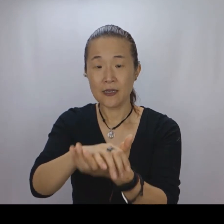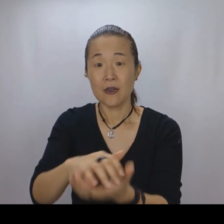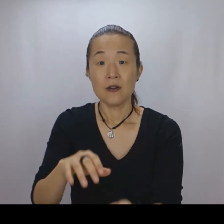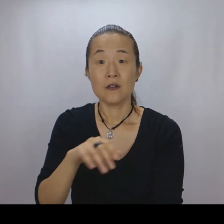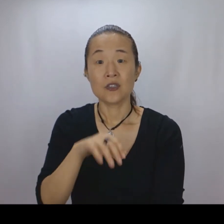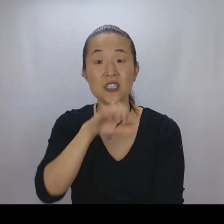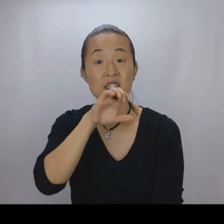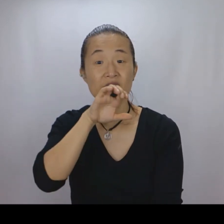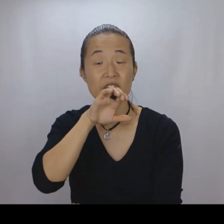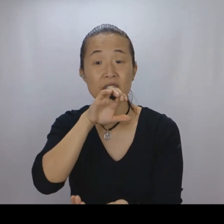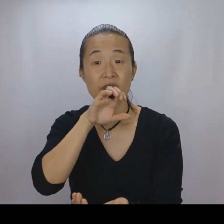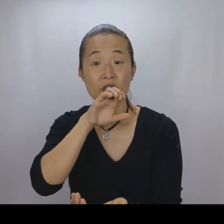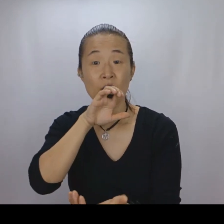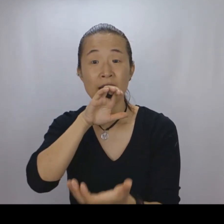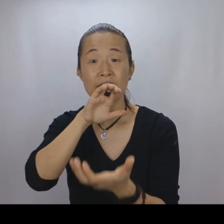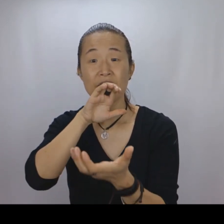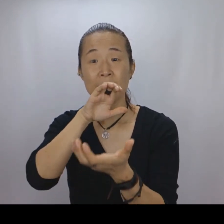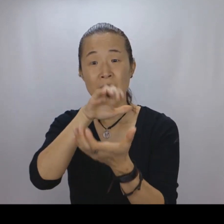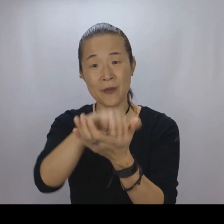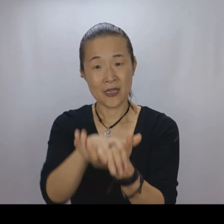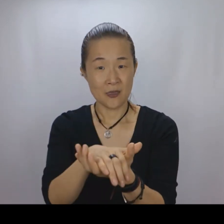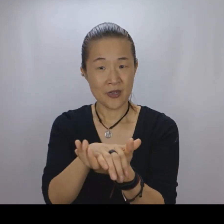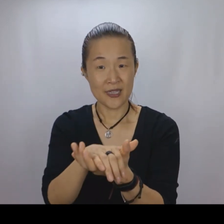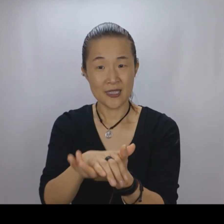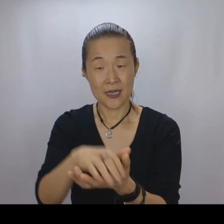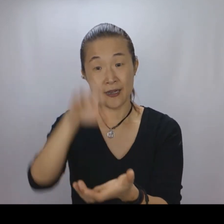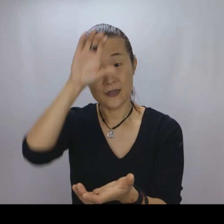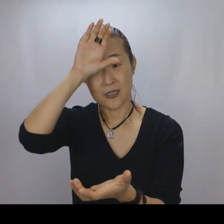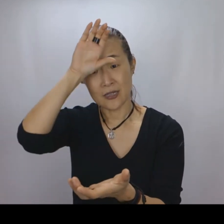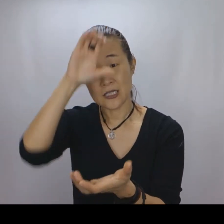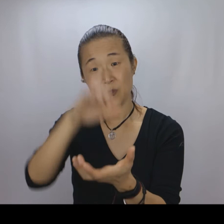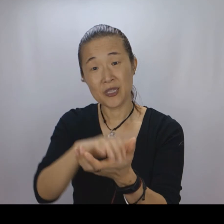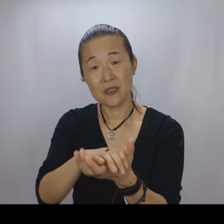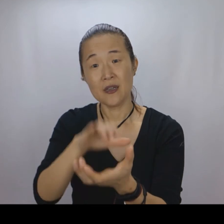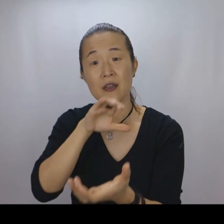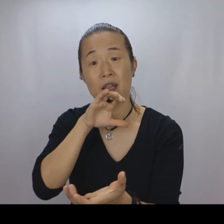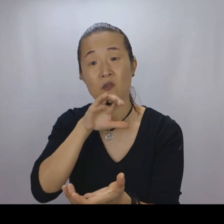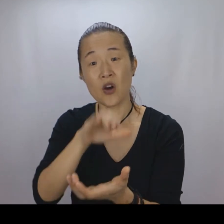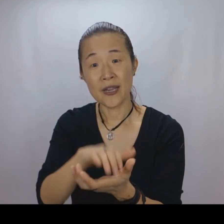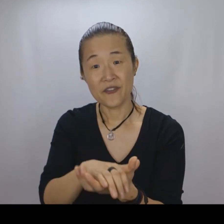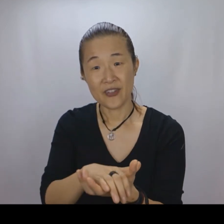Or chin first, for wife, and then back to married sign. So, husband and wife.